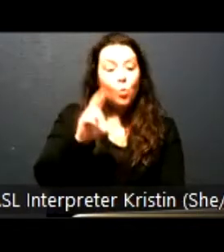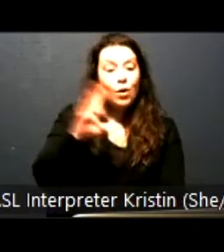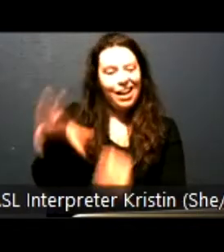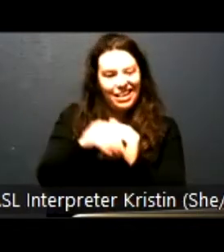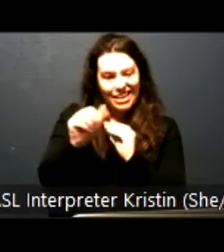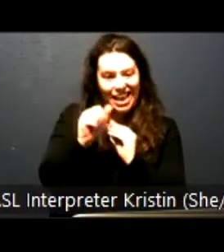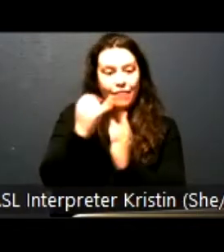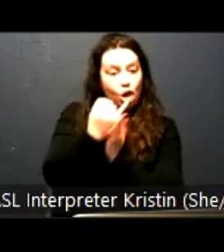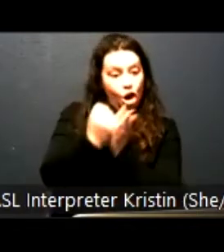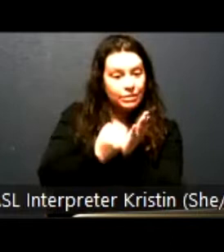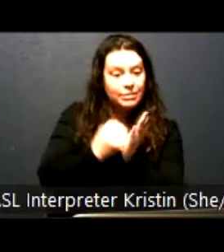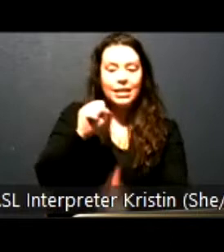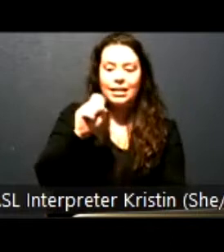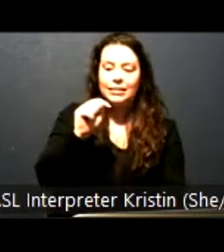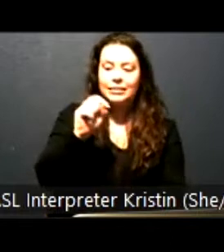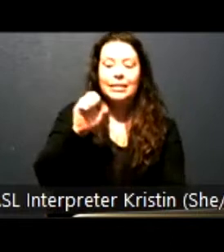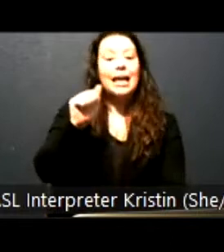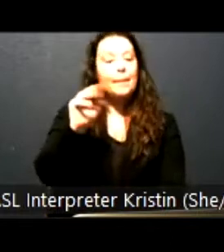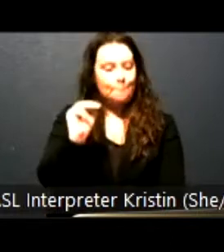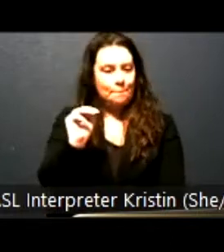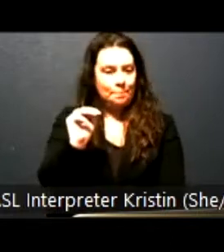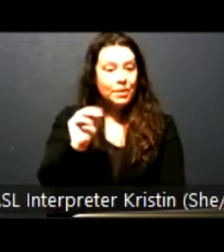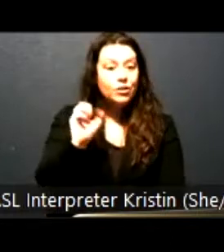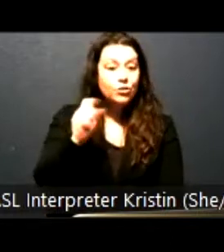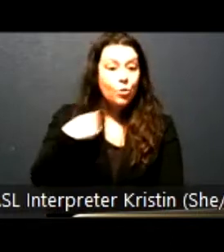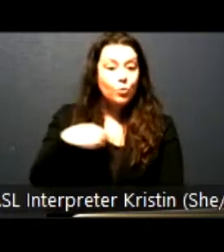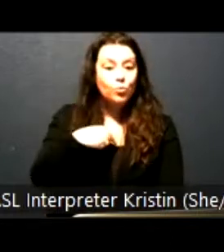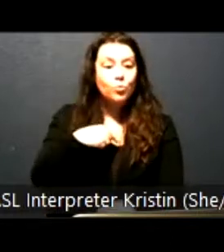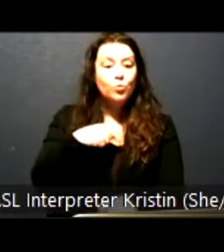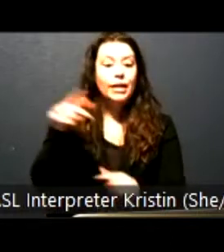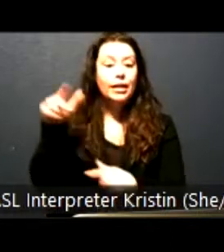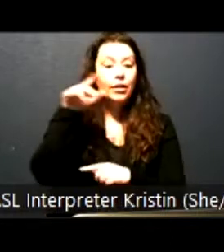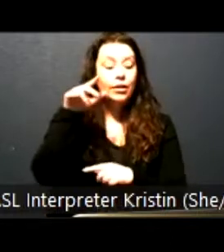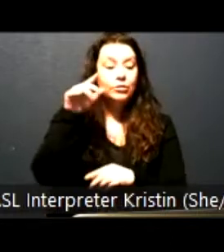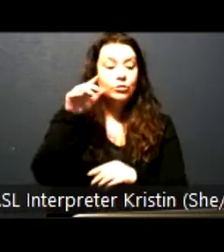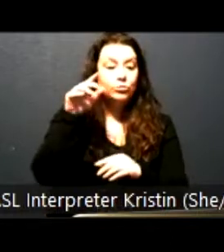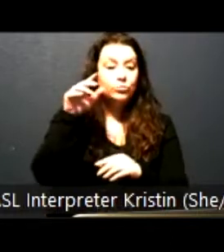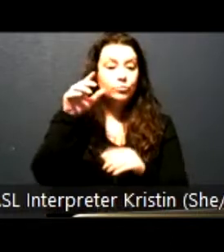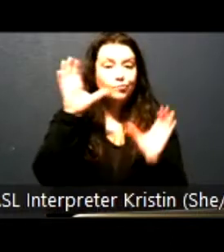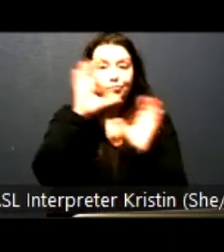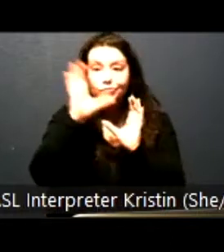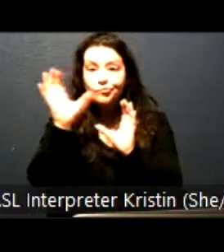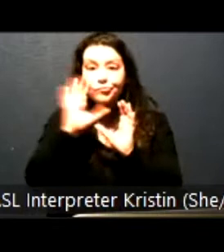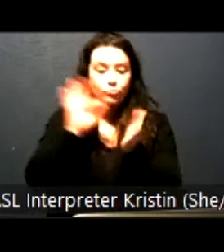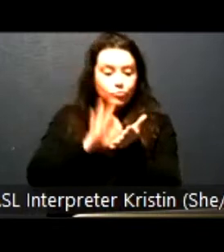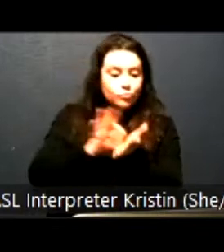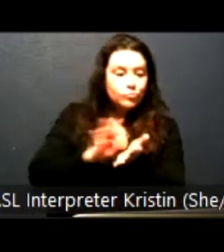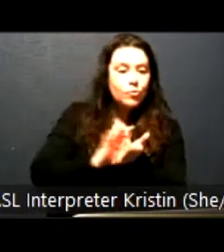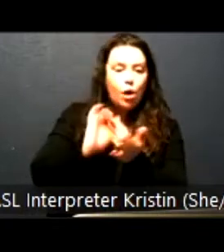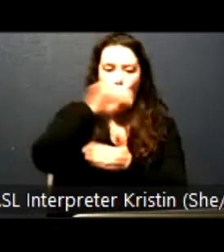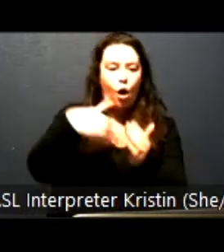ecosystems: land, sea, and sky. Today's is all about birds. So we're going to soar into how, and why,